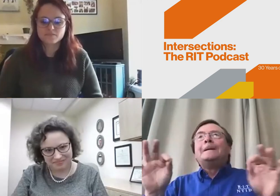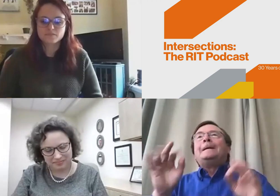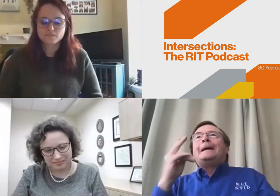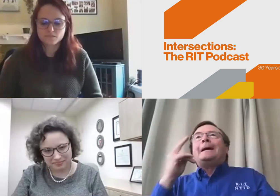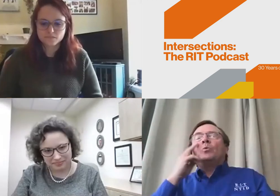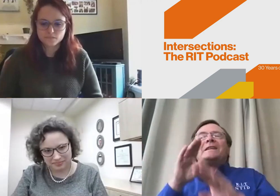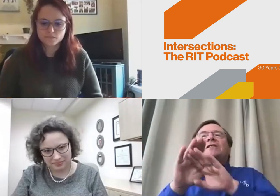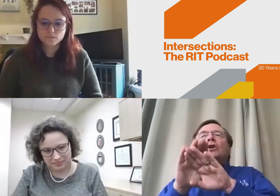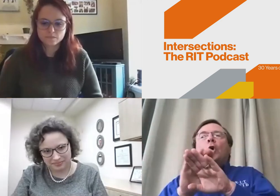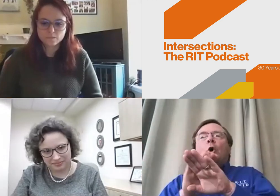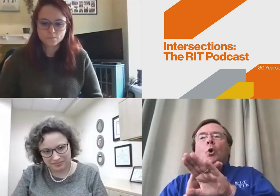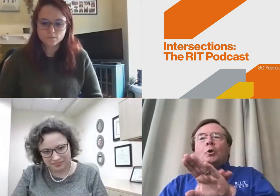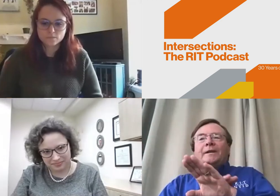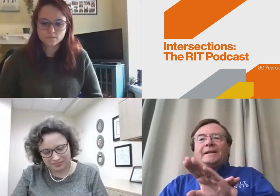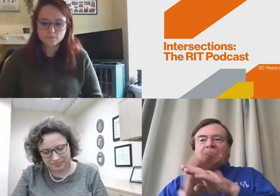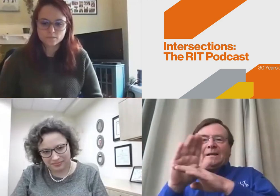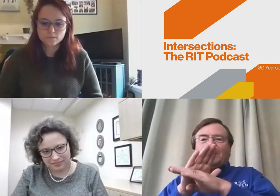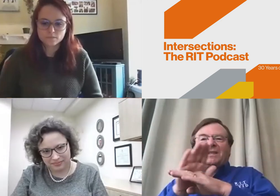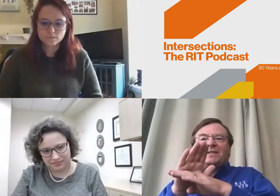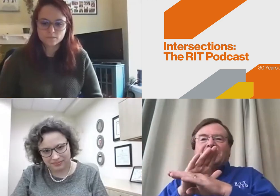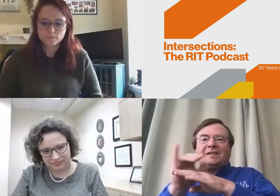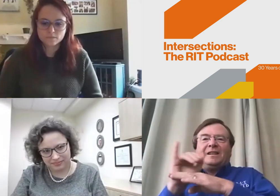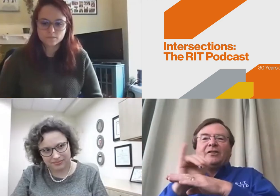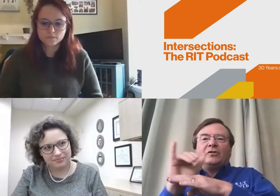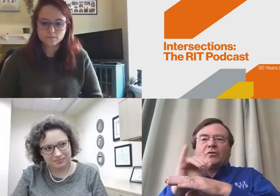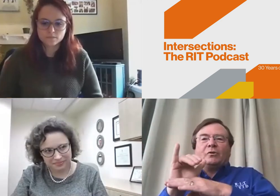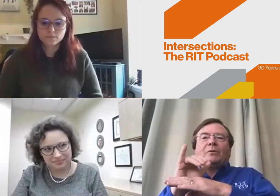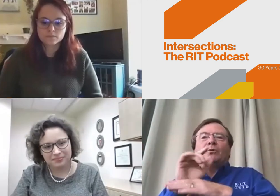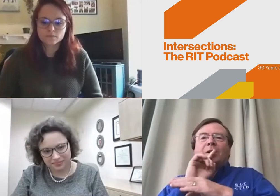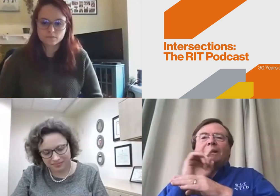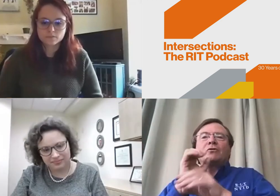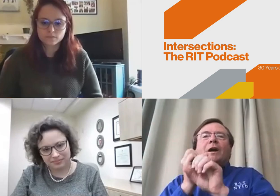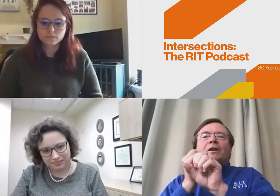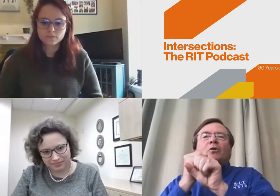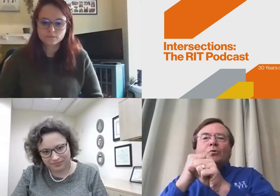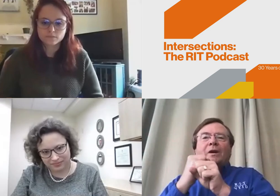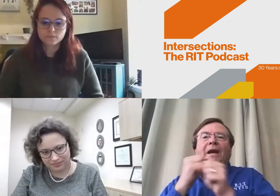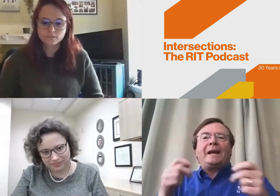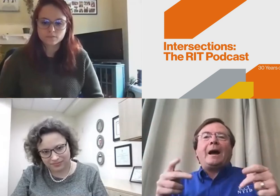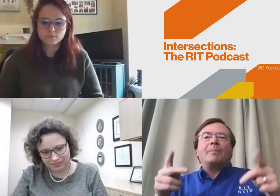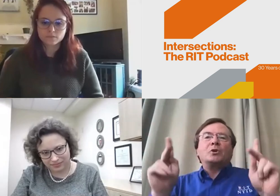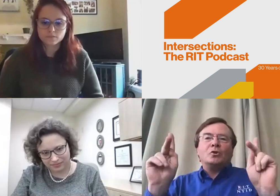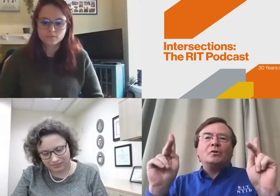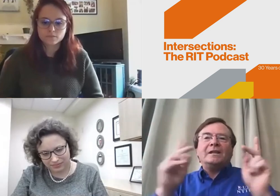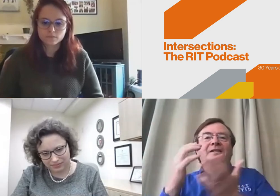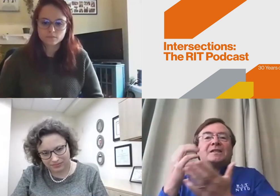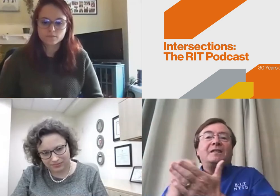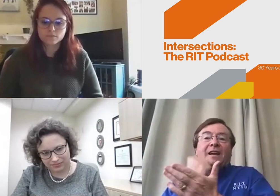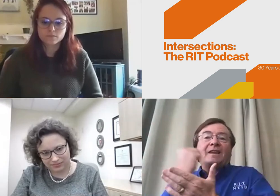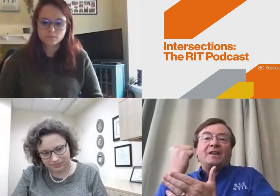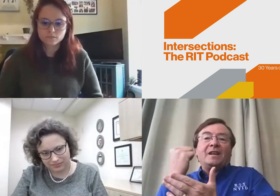And we slowly see business and industry really trying to create opportunities to take advantage